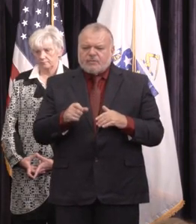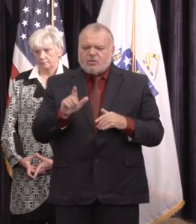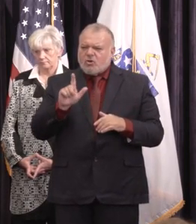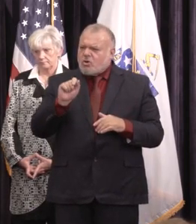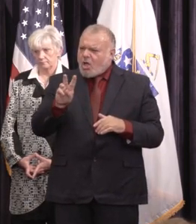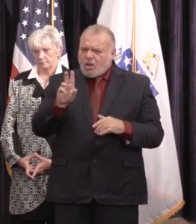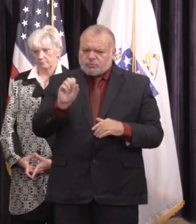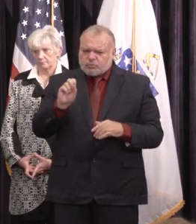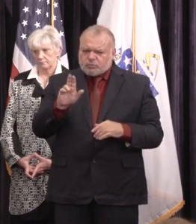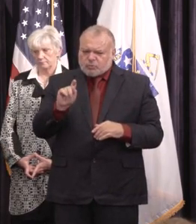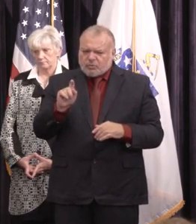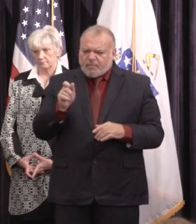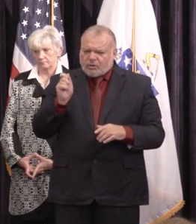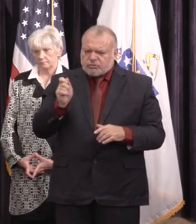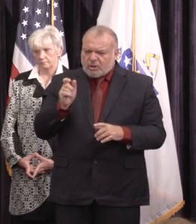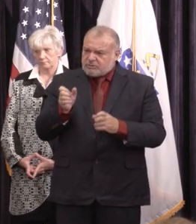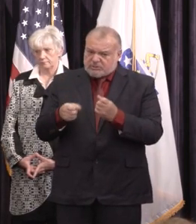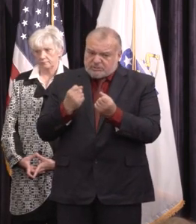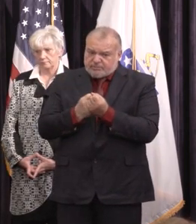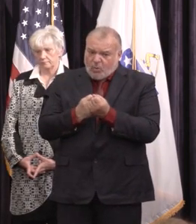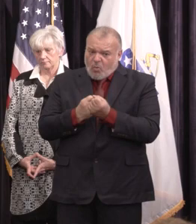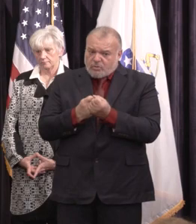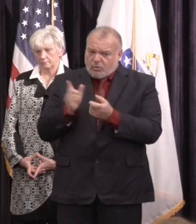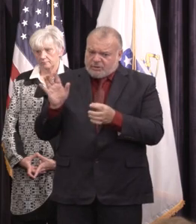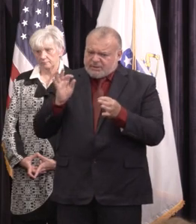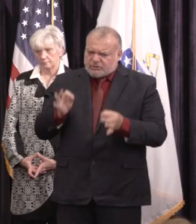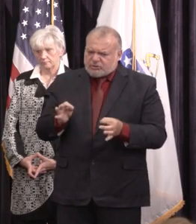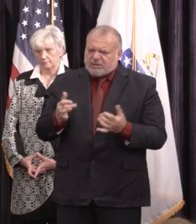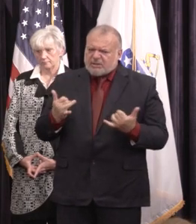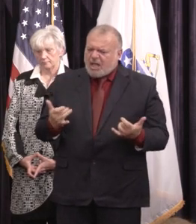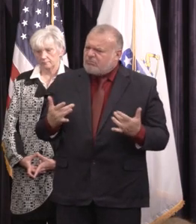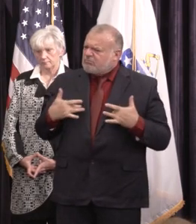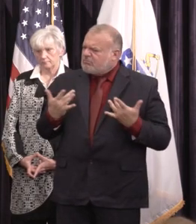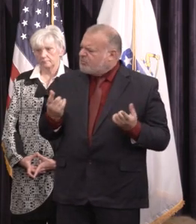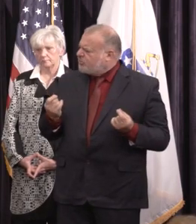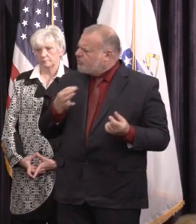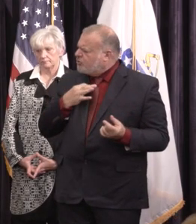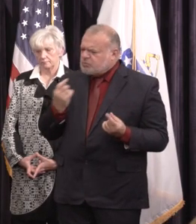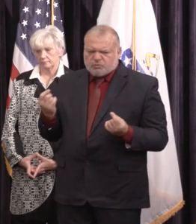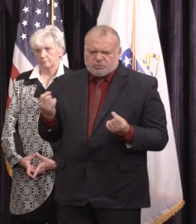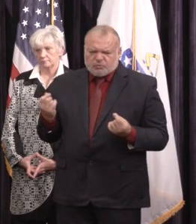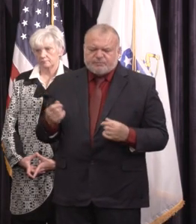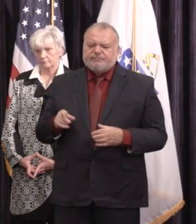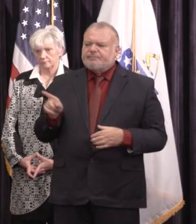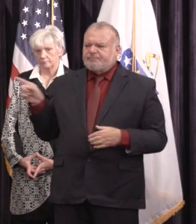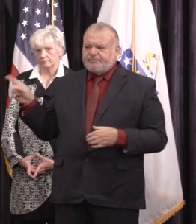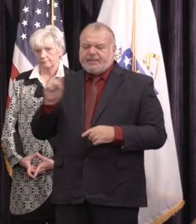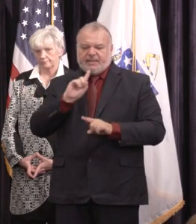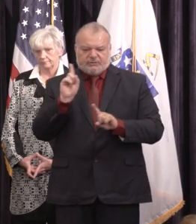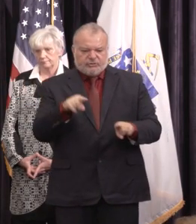right now we are close to hitting capacity which is why we put the word out weeks ago. It's why I